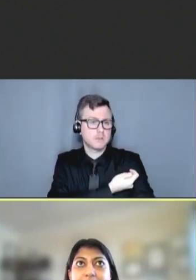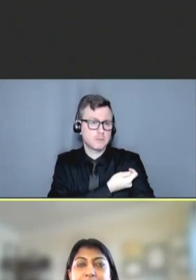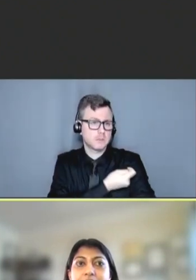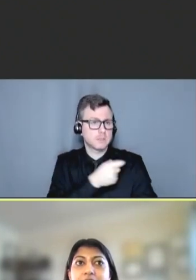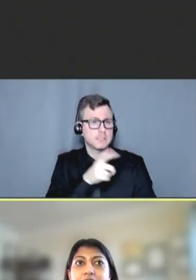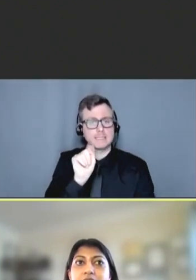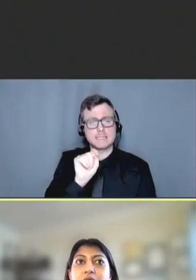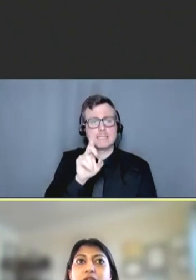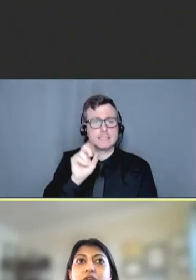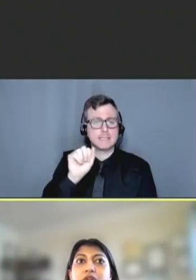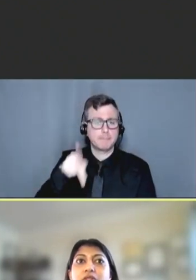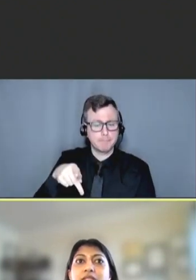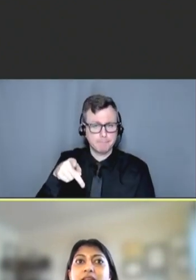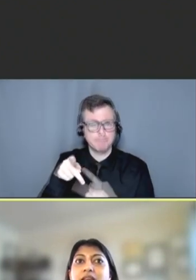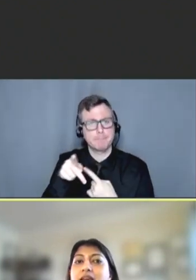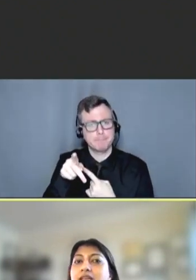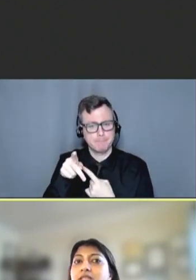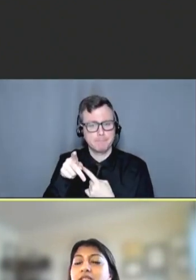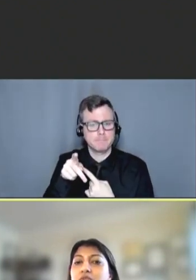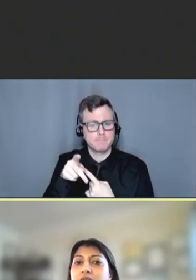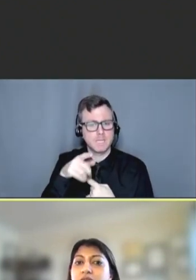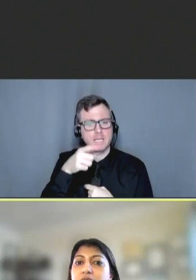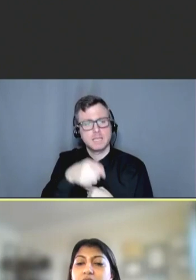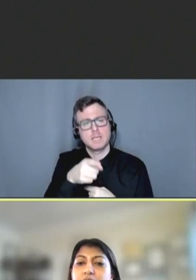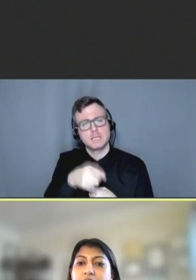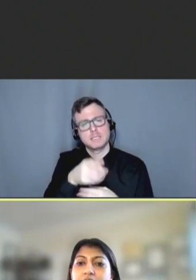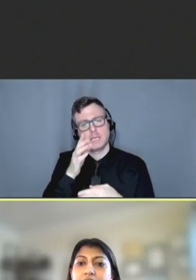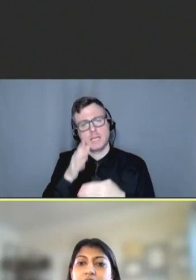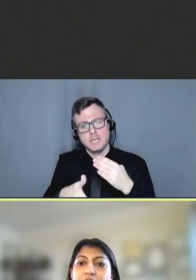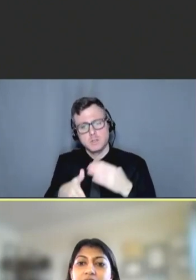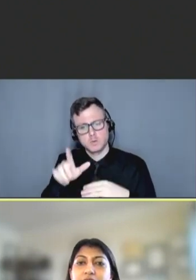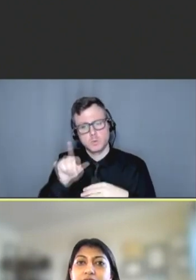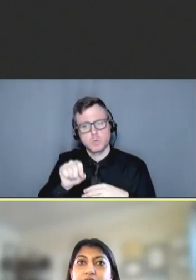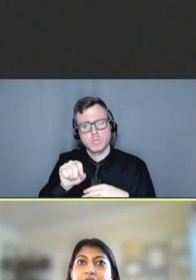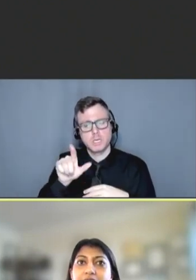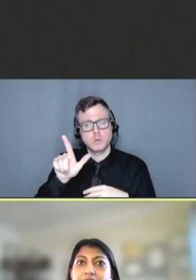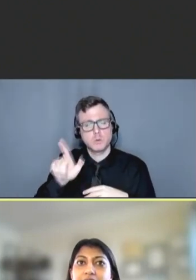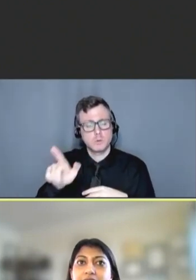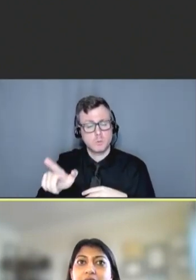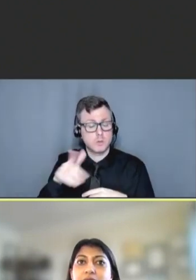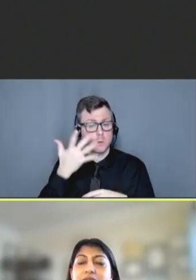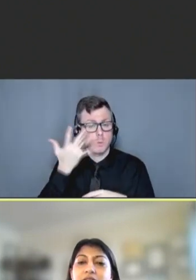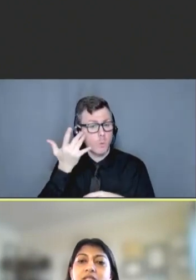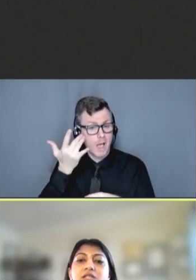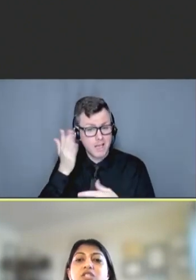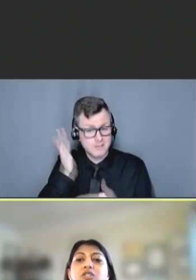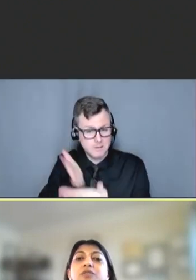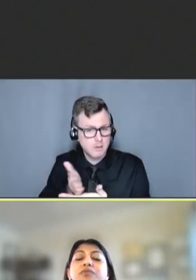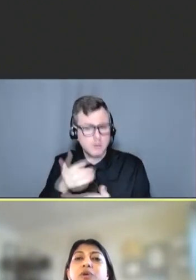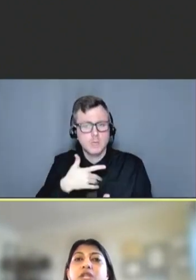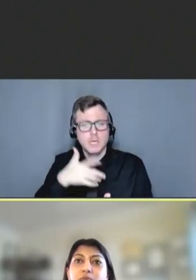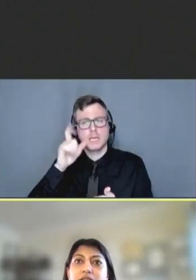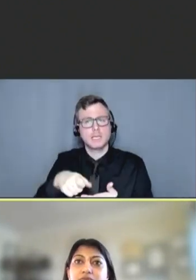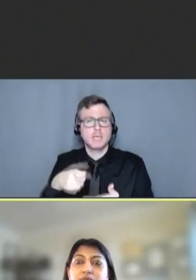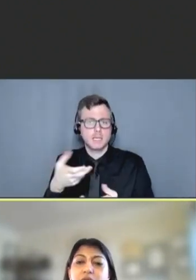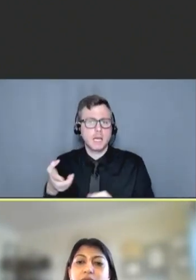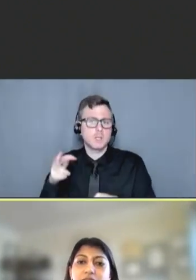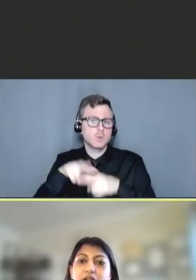So, here, the data ends in 2021. And the reason for that is that we need an additional 40 weeks from when we start our